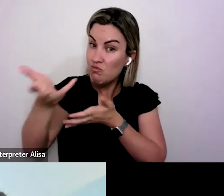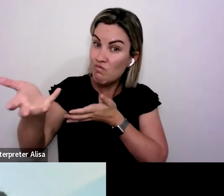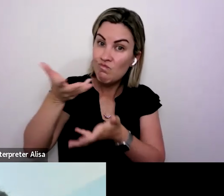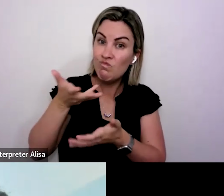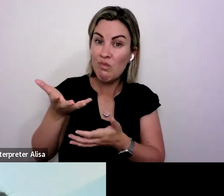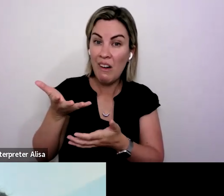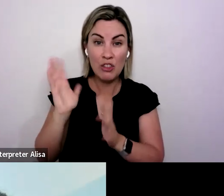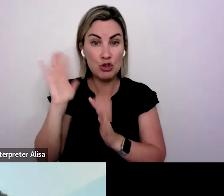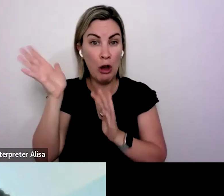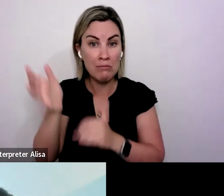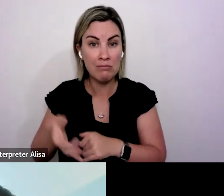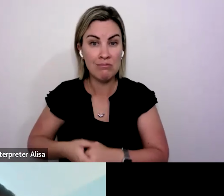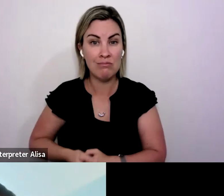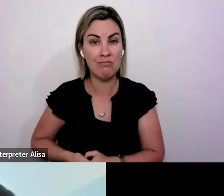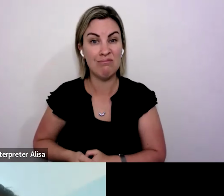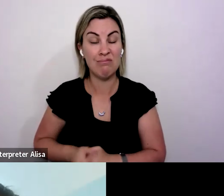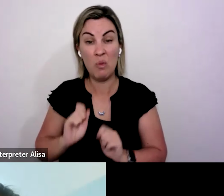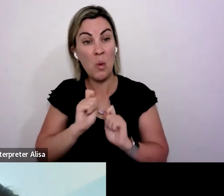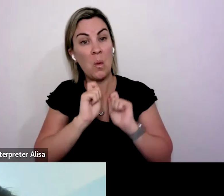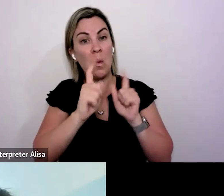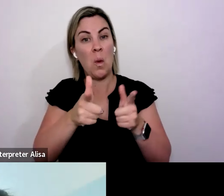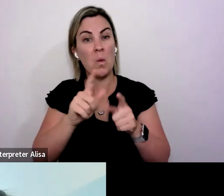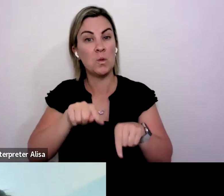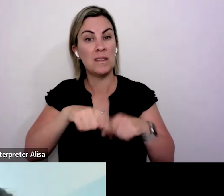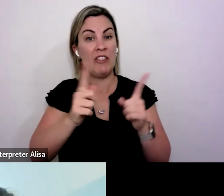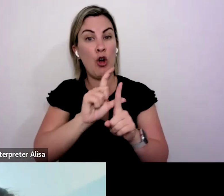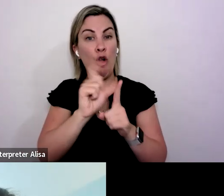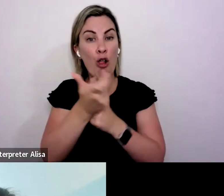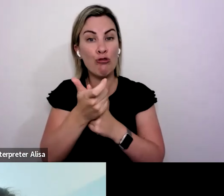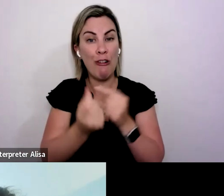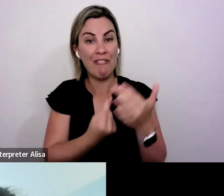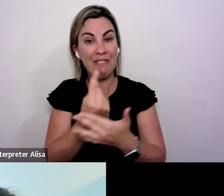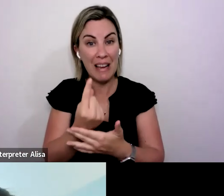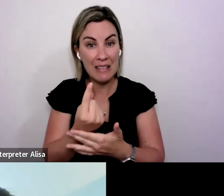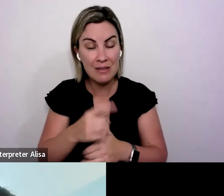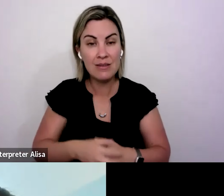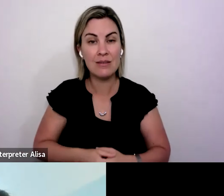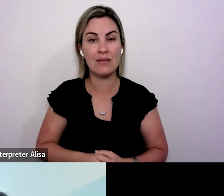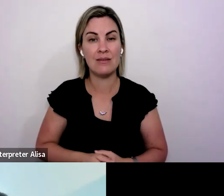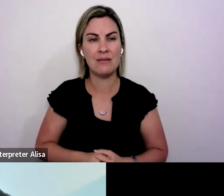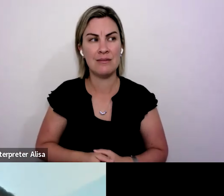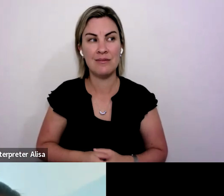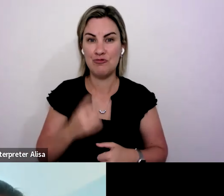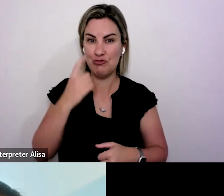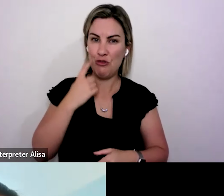may be go to different events, different cultural events to sort of build